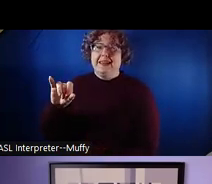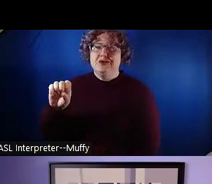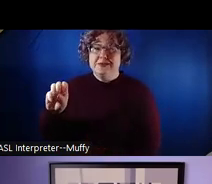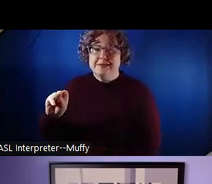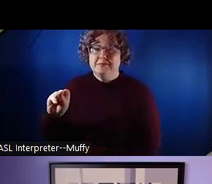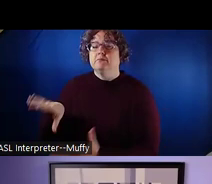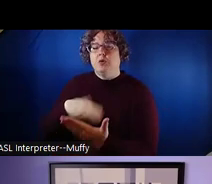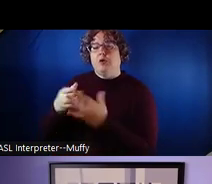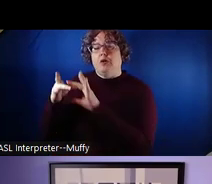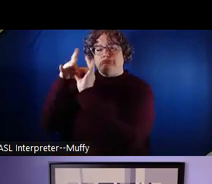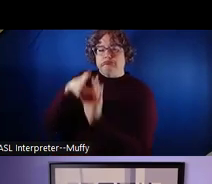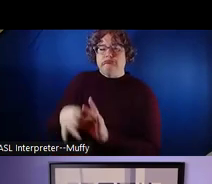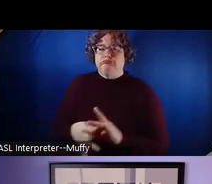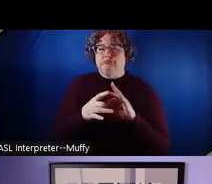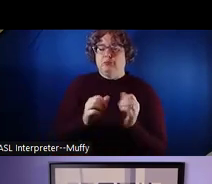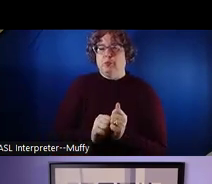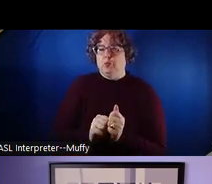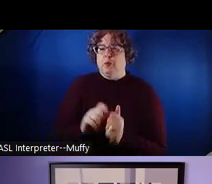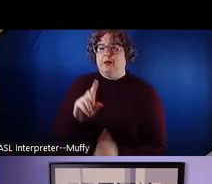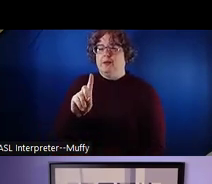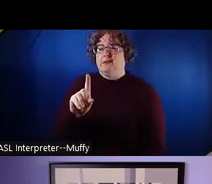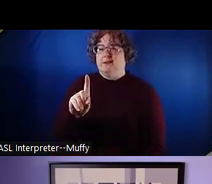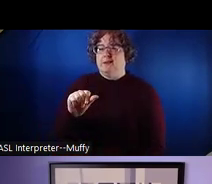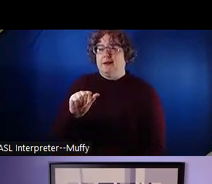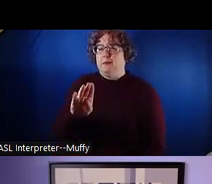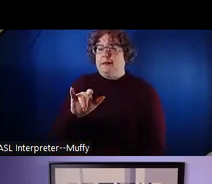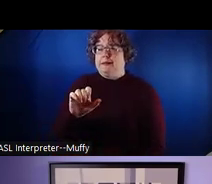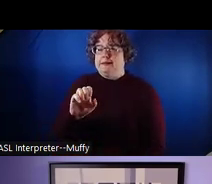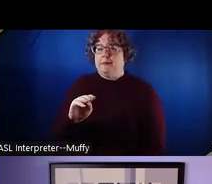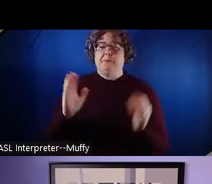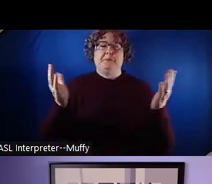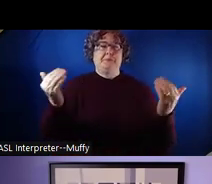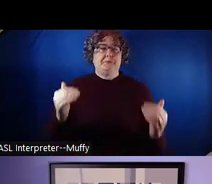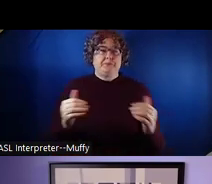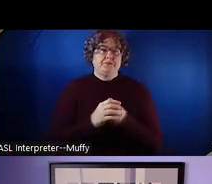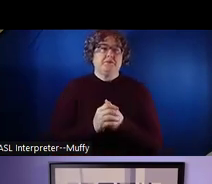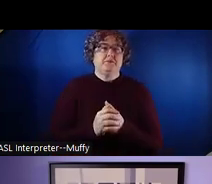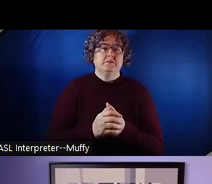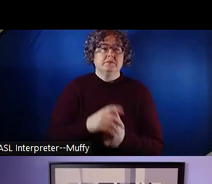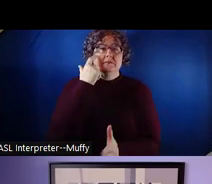And so we wanna just start out by noting that disability bias can be explicit